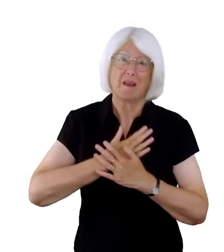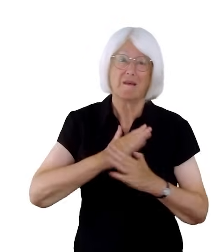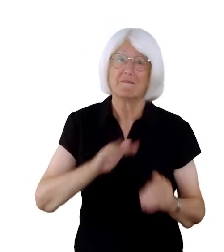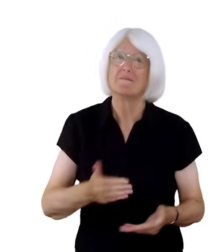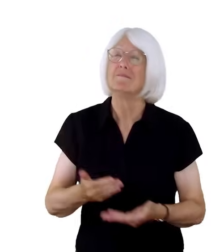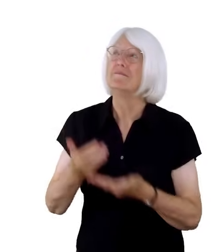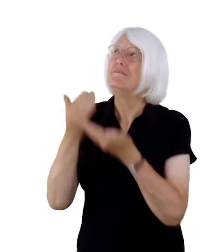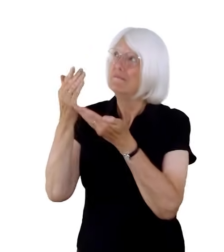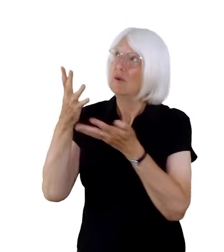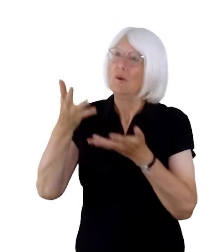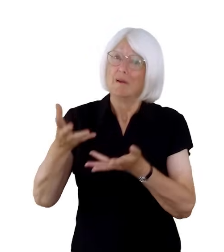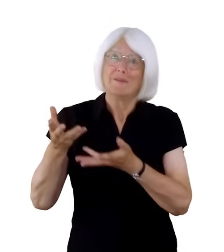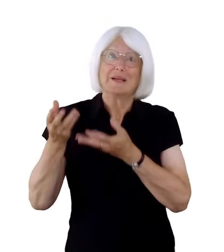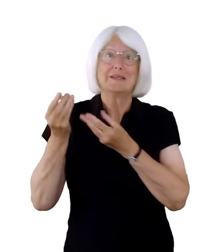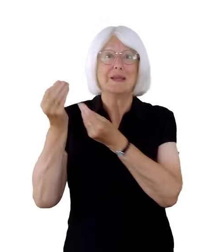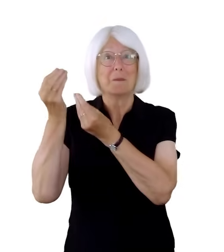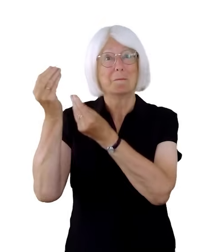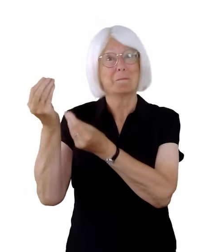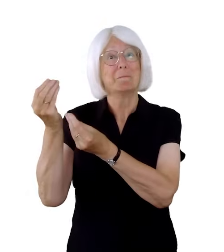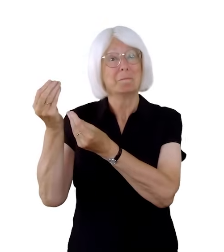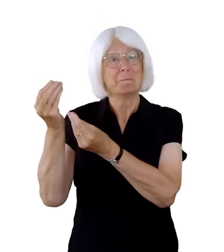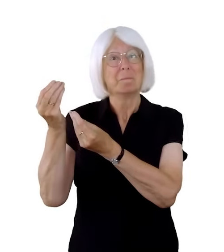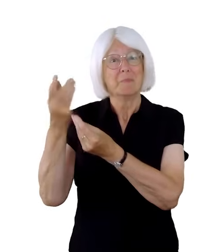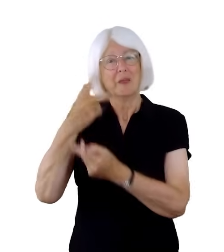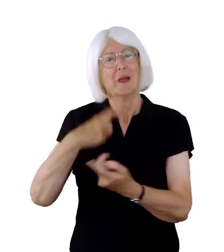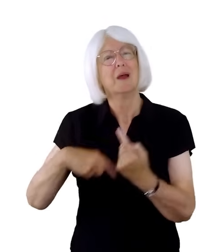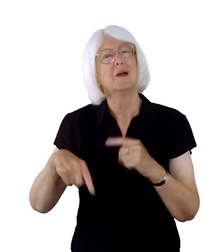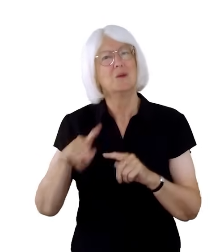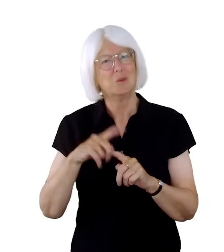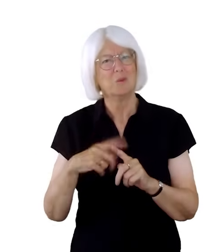Accept the love we bring